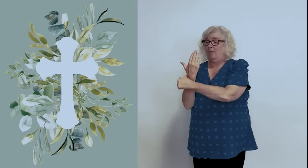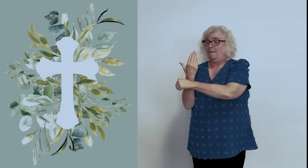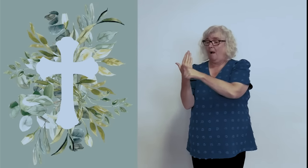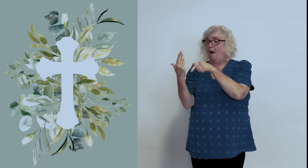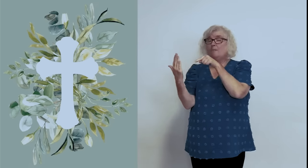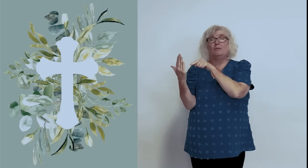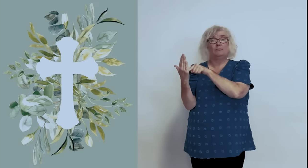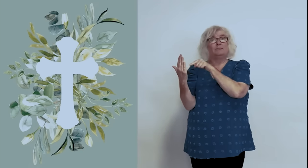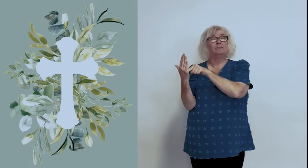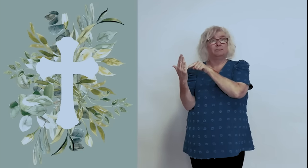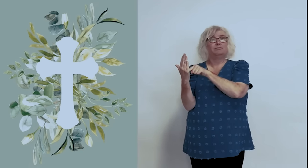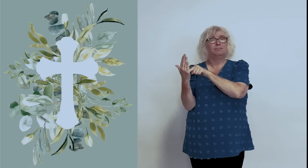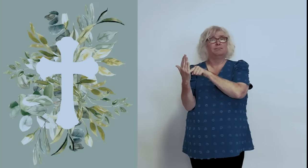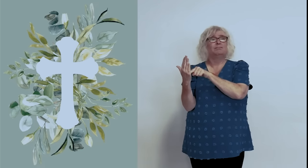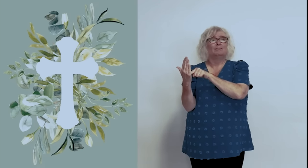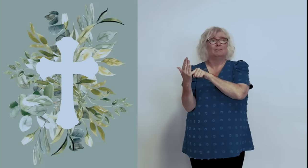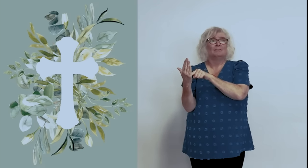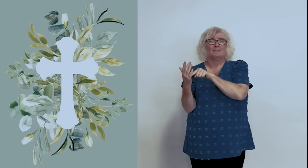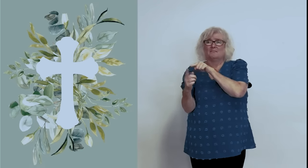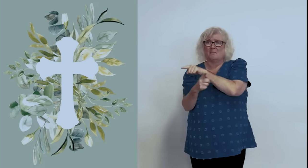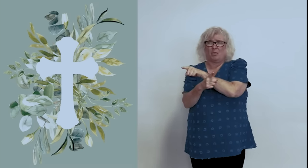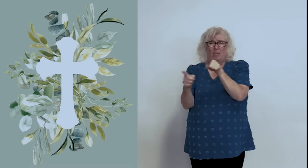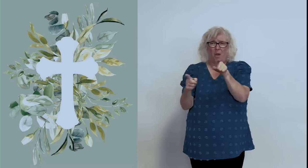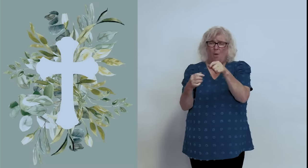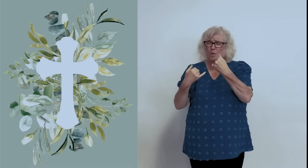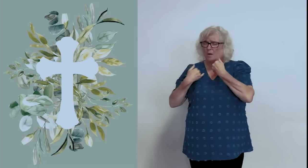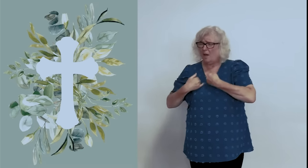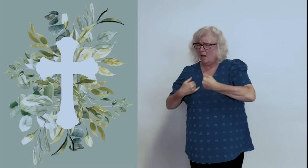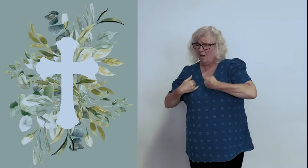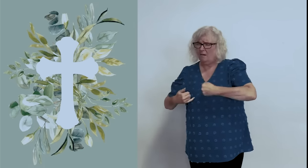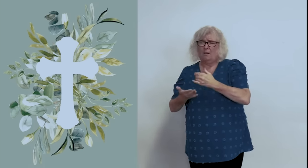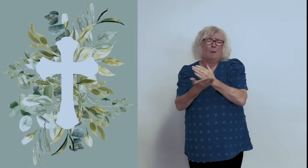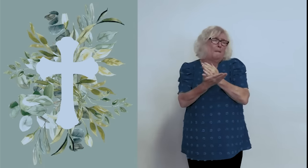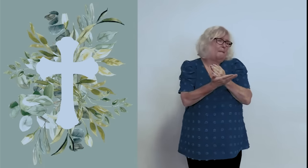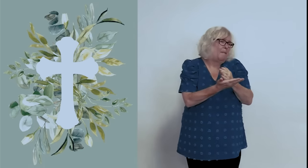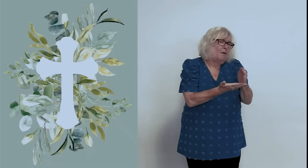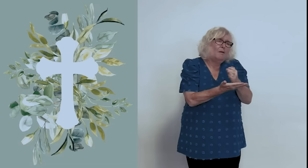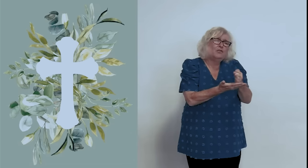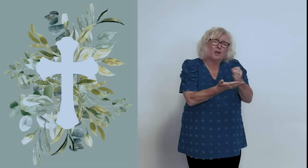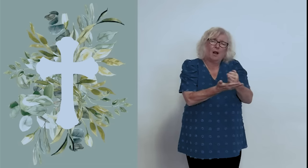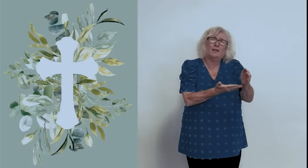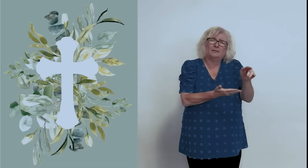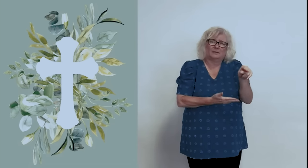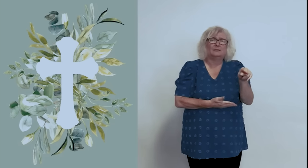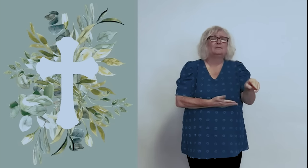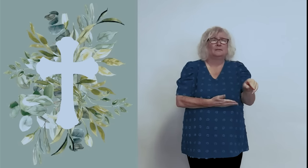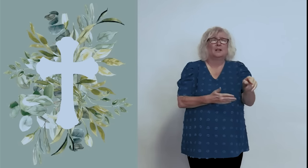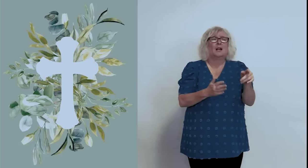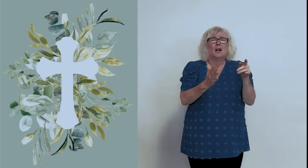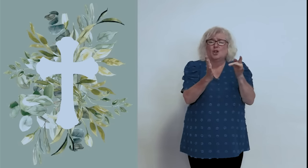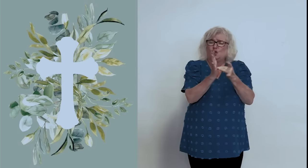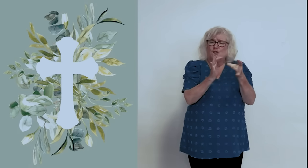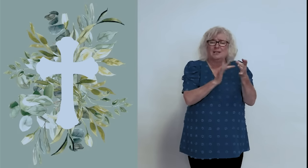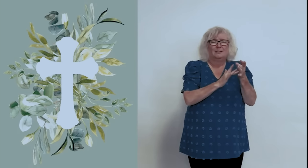We read in the gospels that Jesus reached out to those who were ill and marginalised.